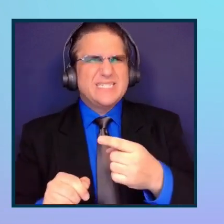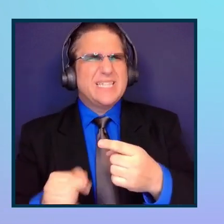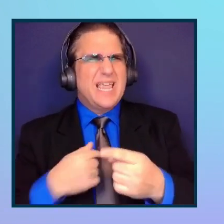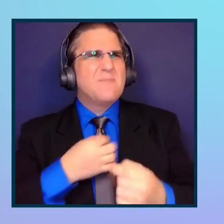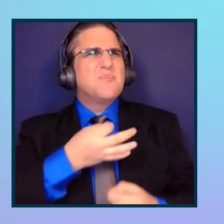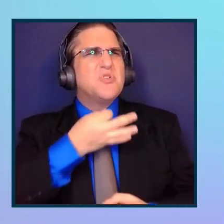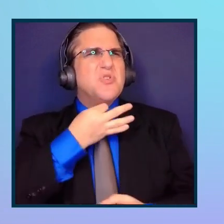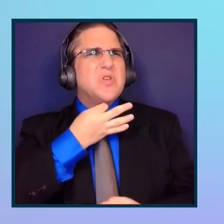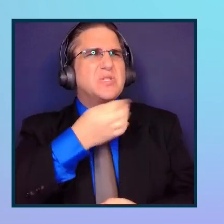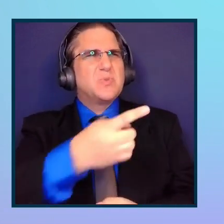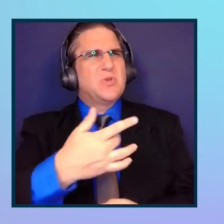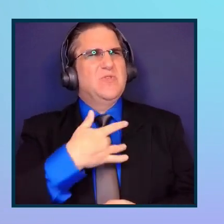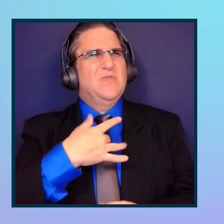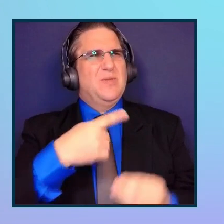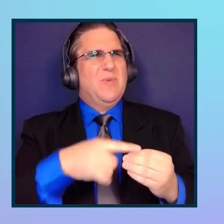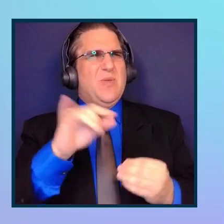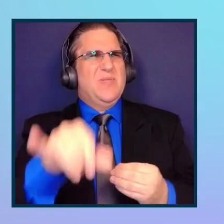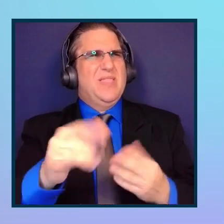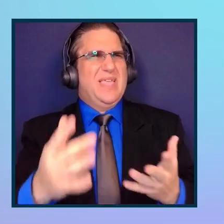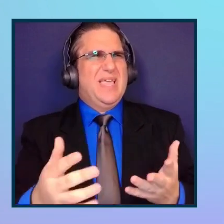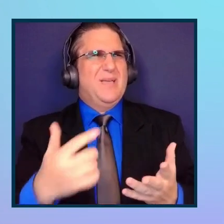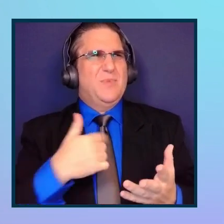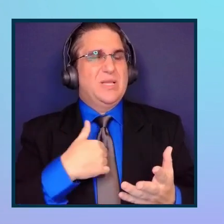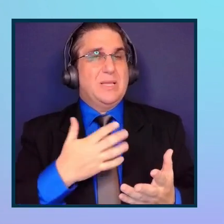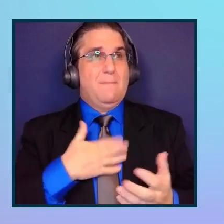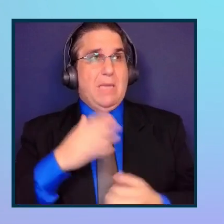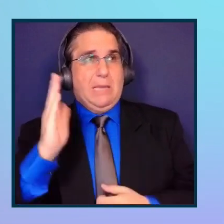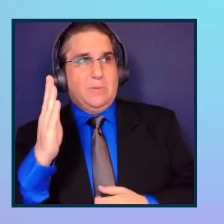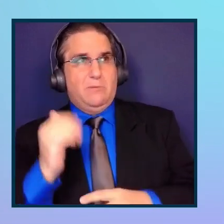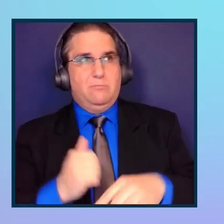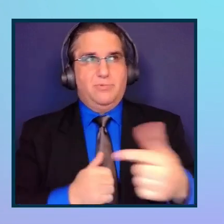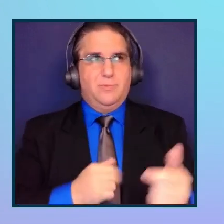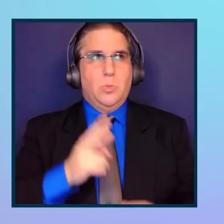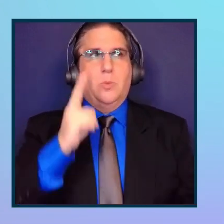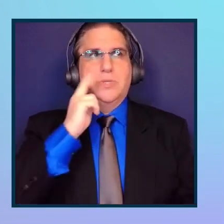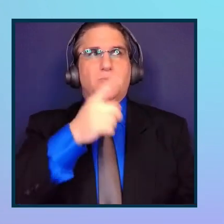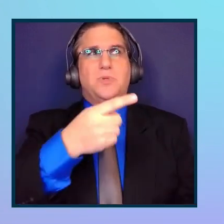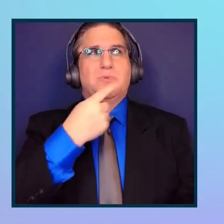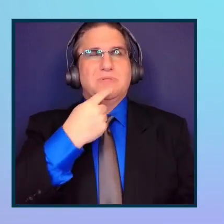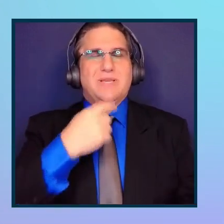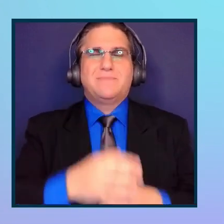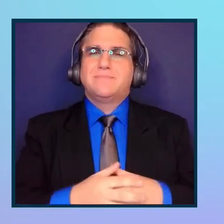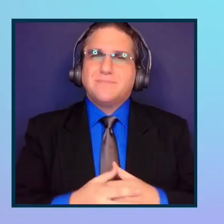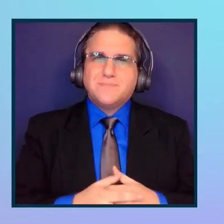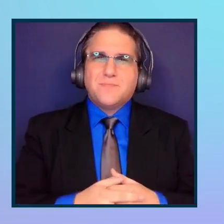to this after I kind of do my little spiel. So you might have noticed that when I was talking about my friend